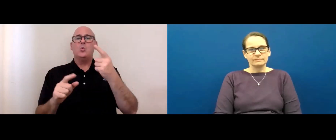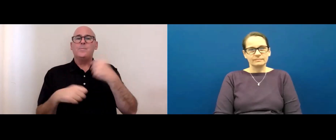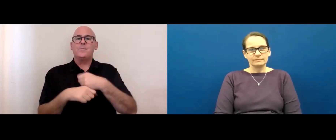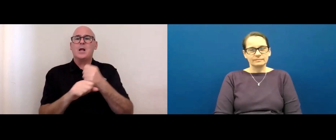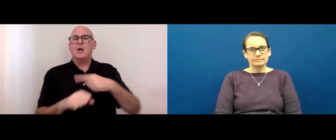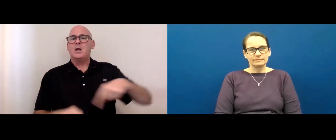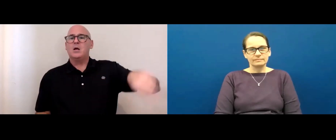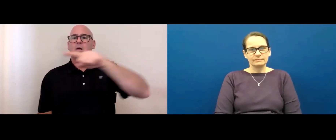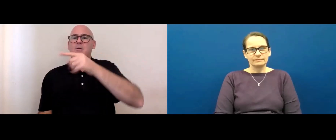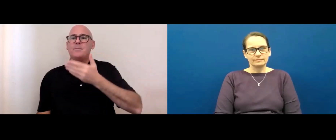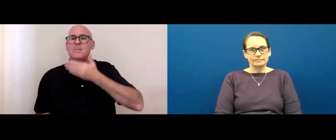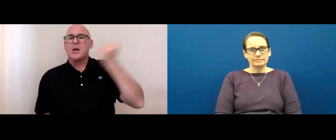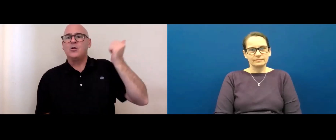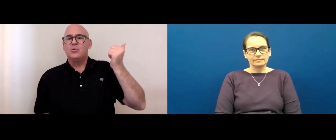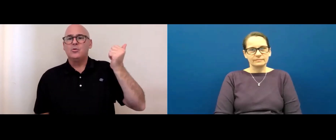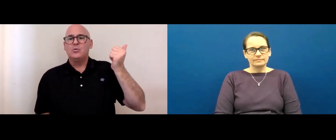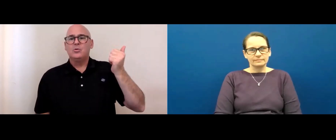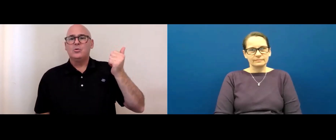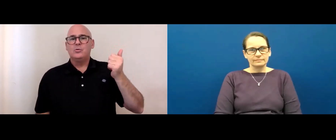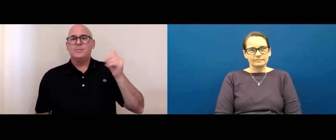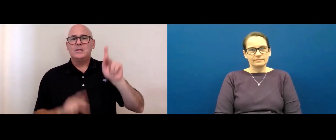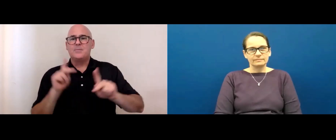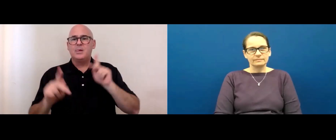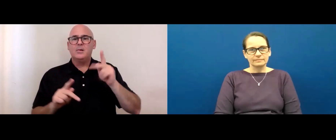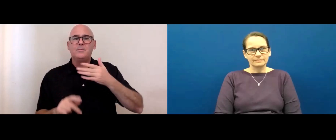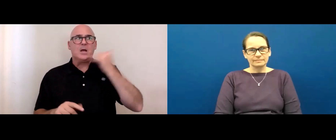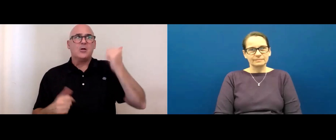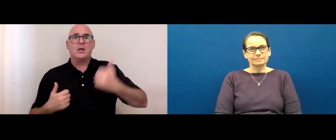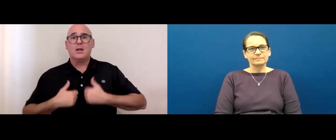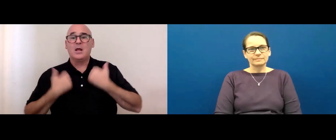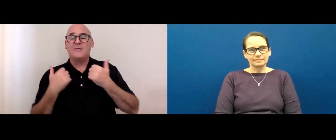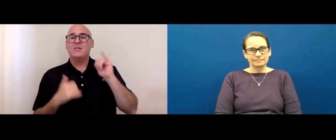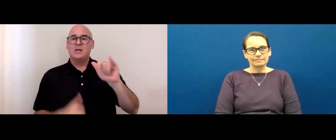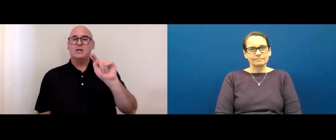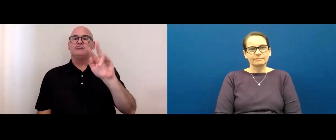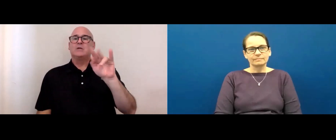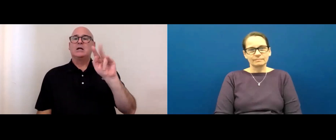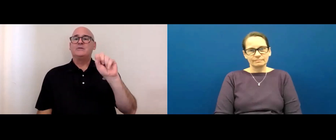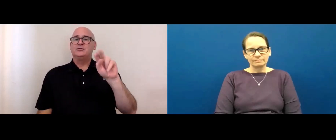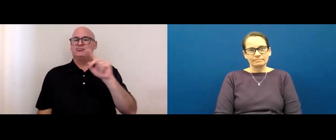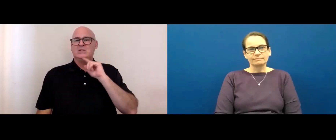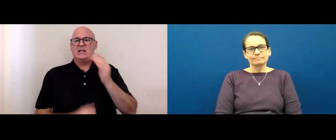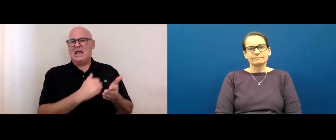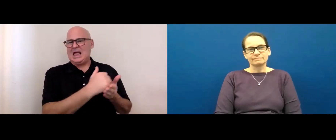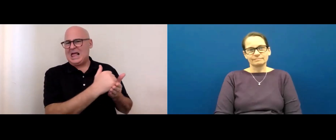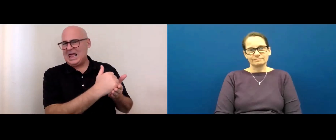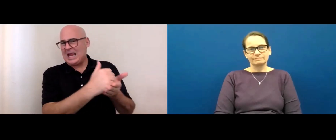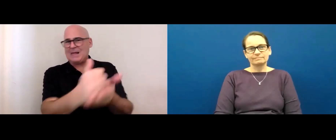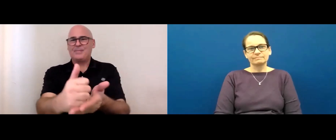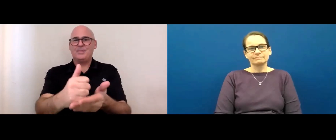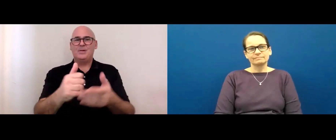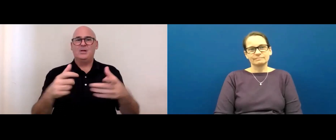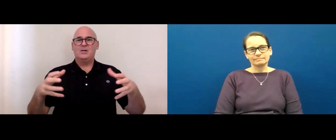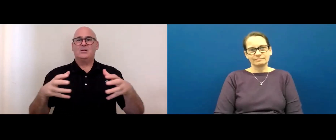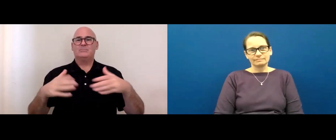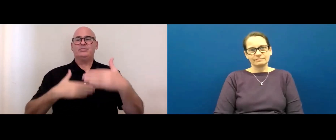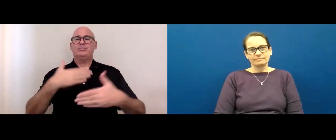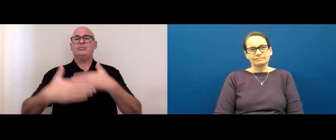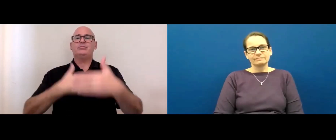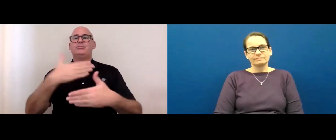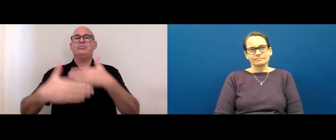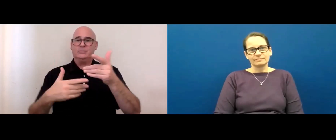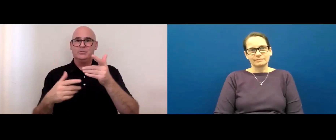the goals to make all of us better people and to make the lives of everyone and so that tri-vision